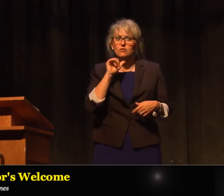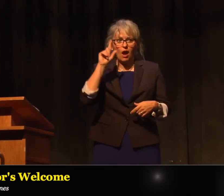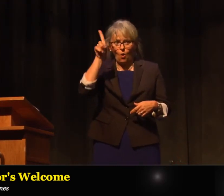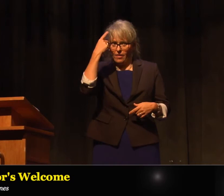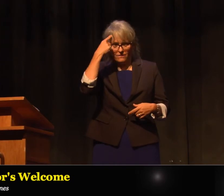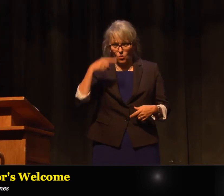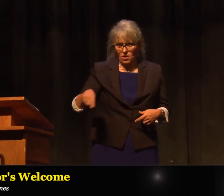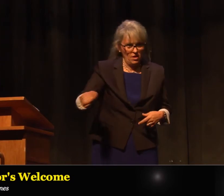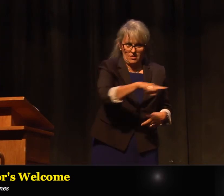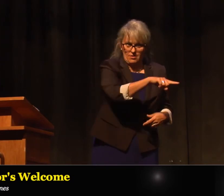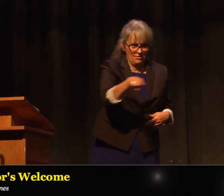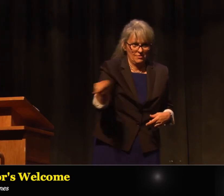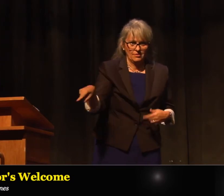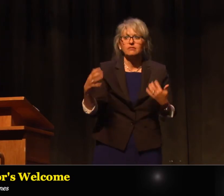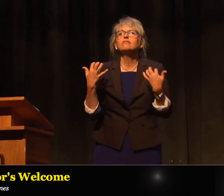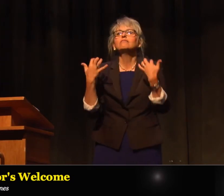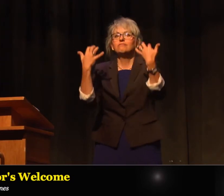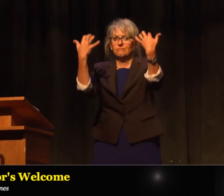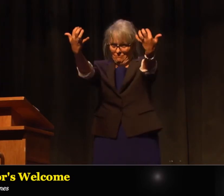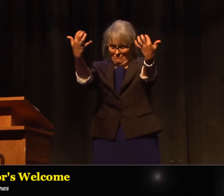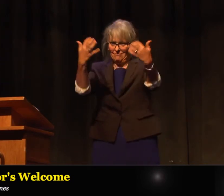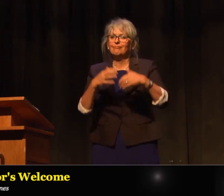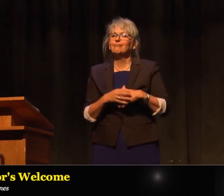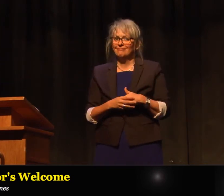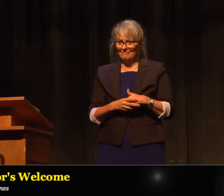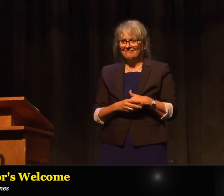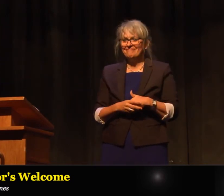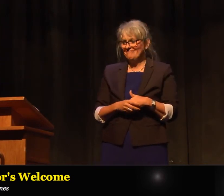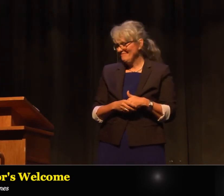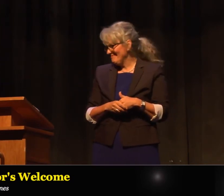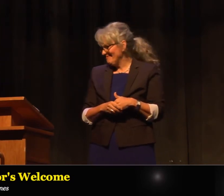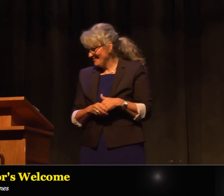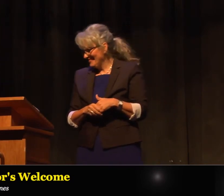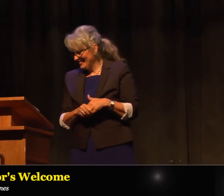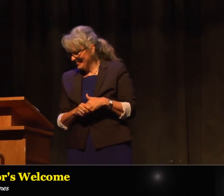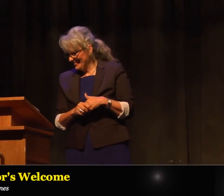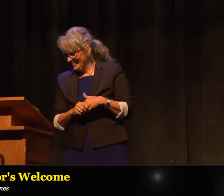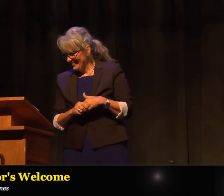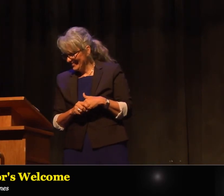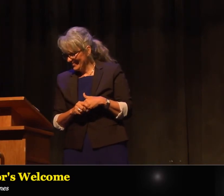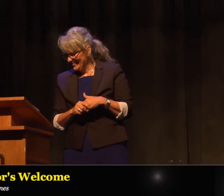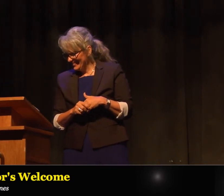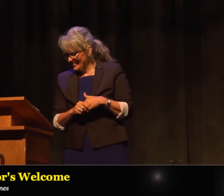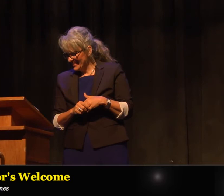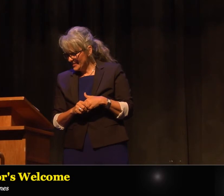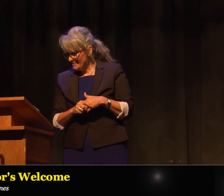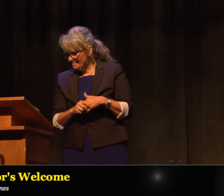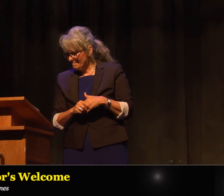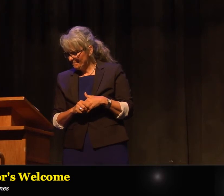For them too, it's not just for you today but for those in the audience as well.